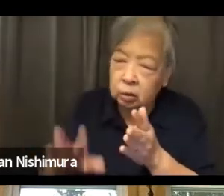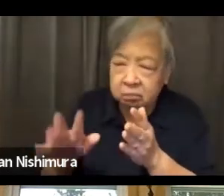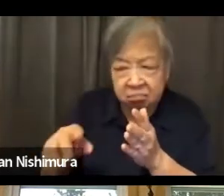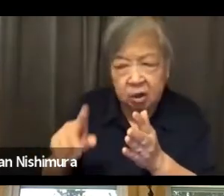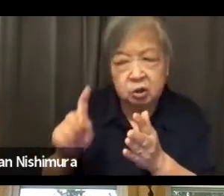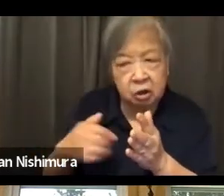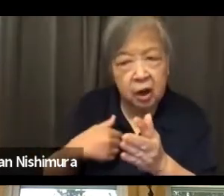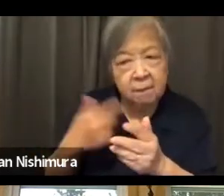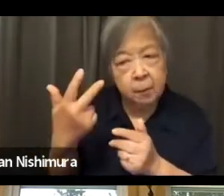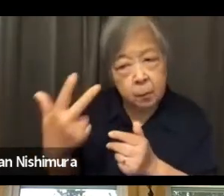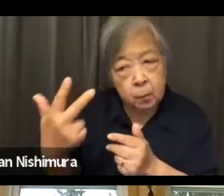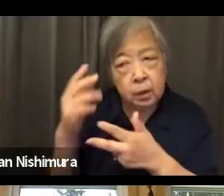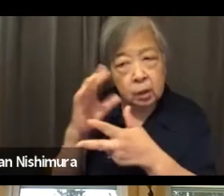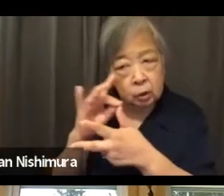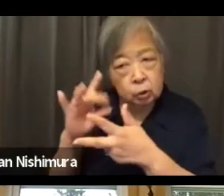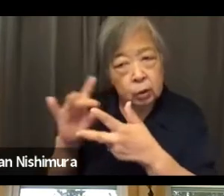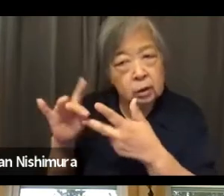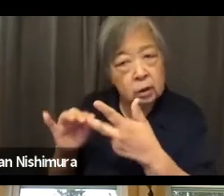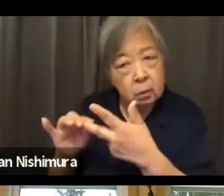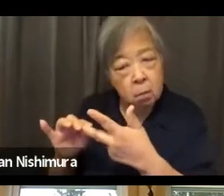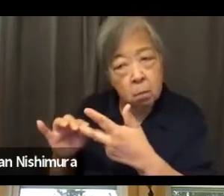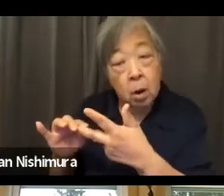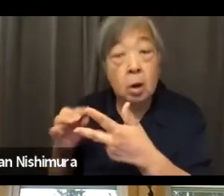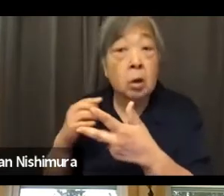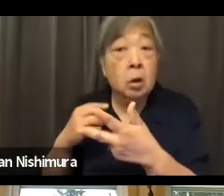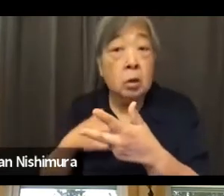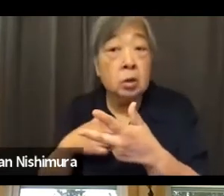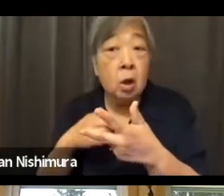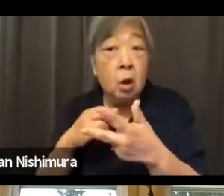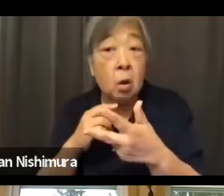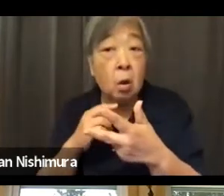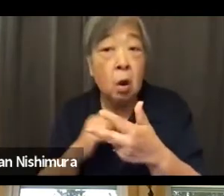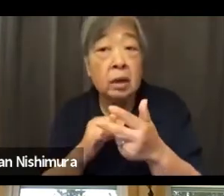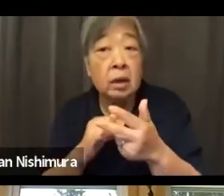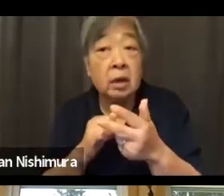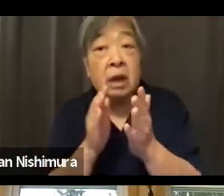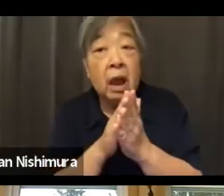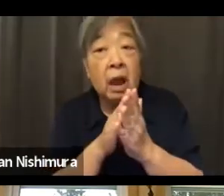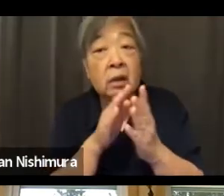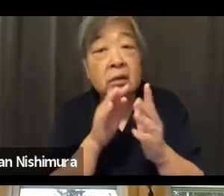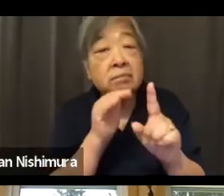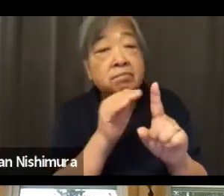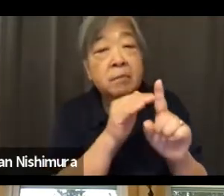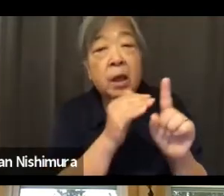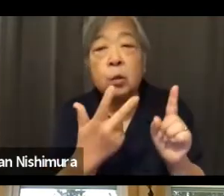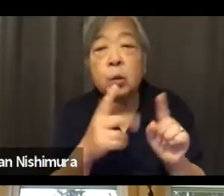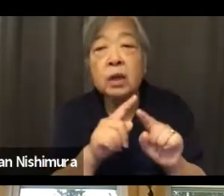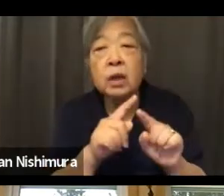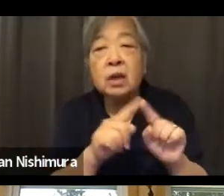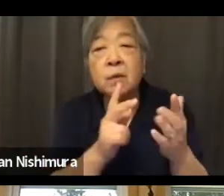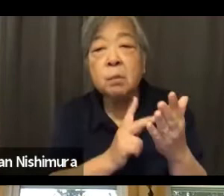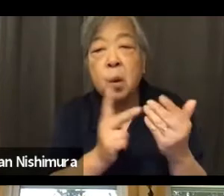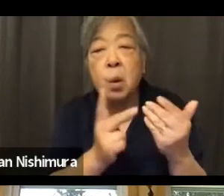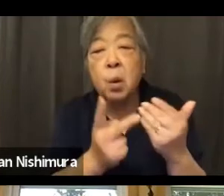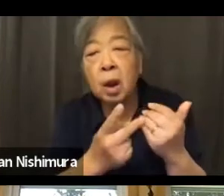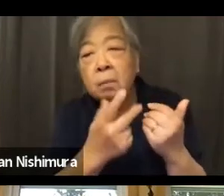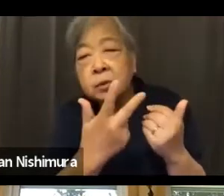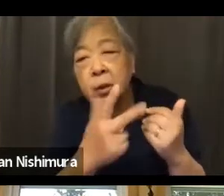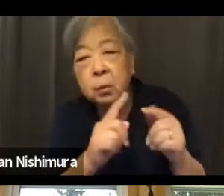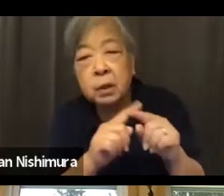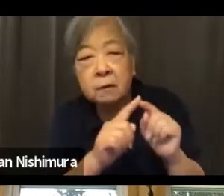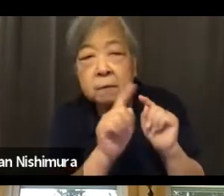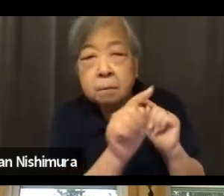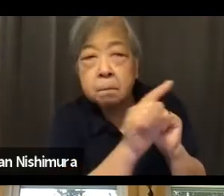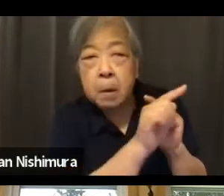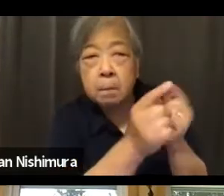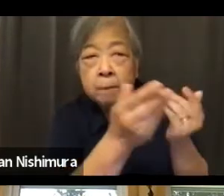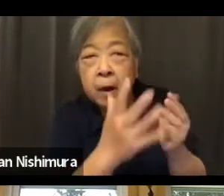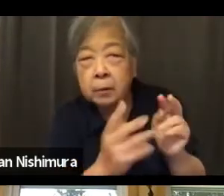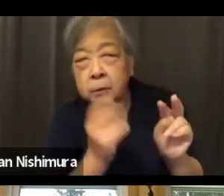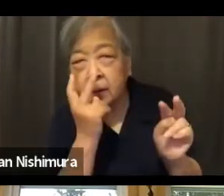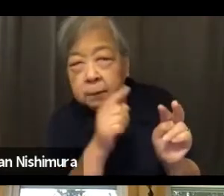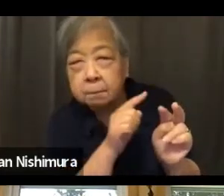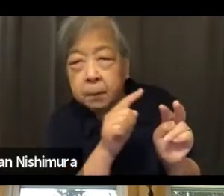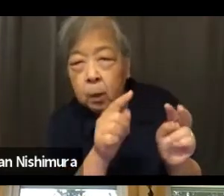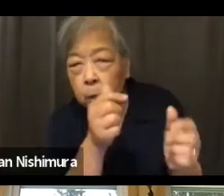that I can inquire with three different providers or programs abroad to see which one has options